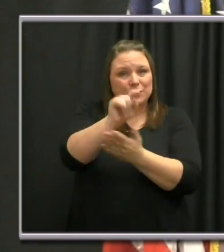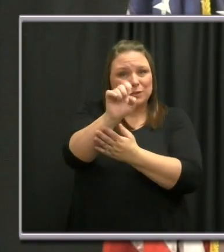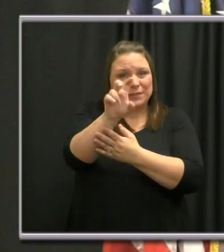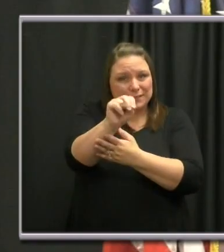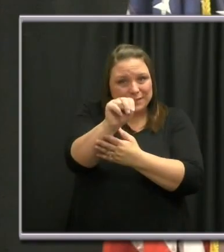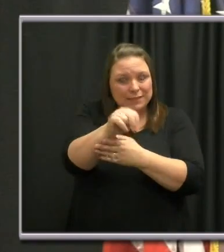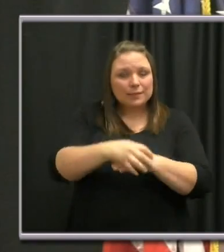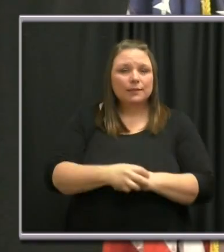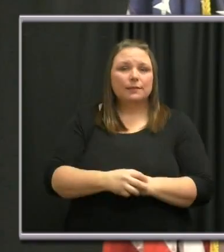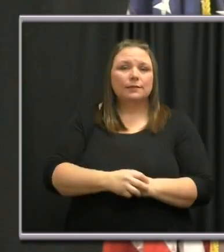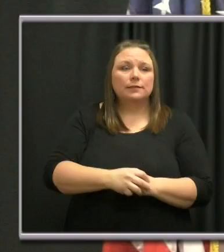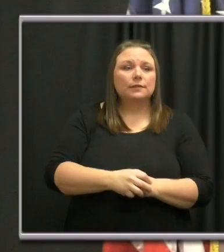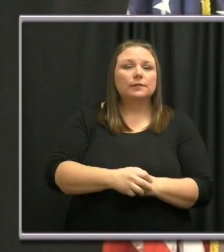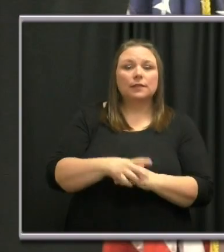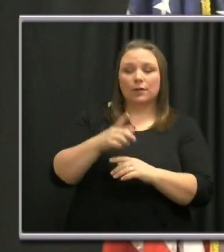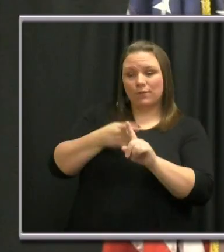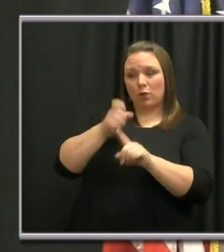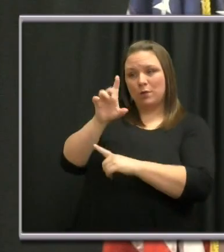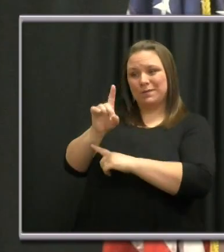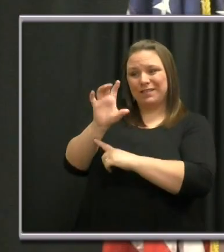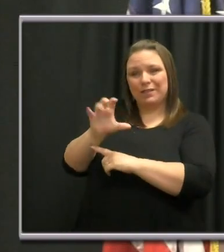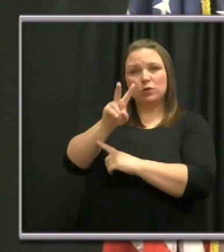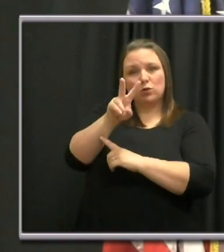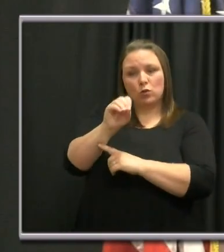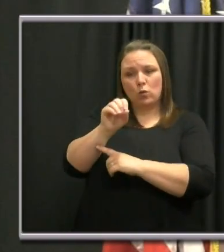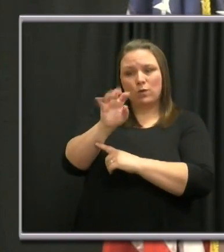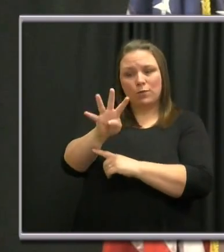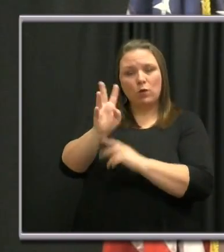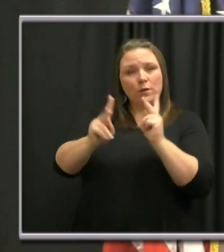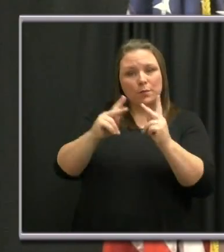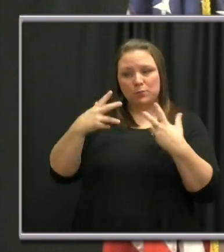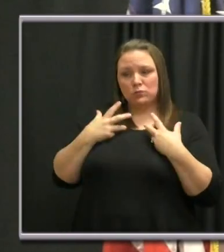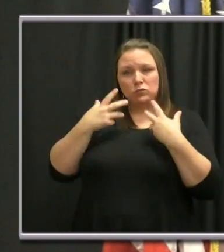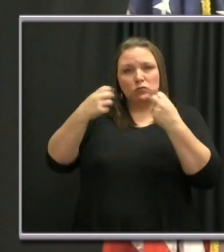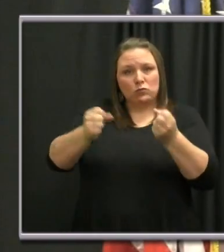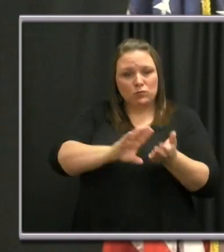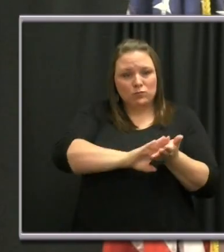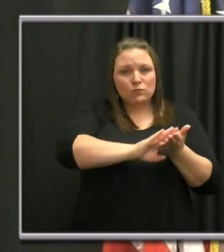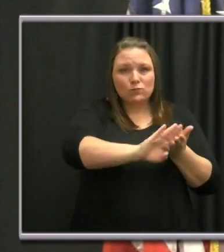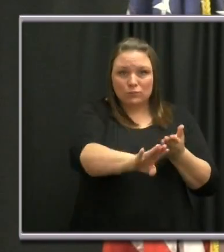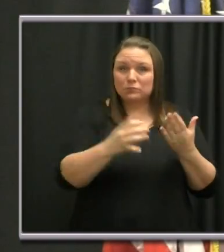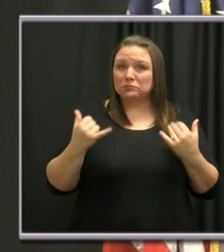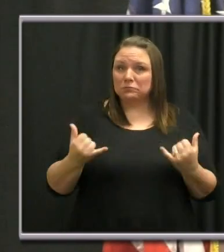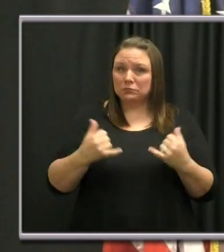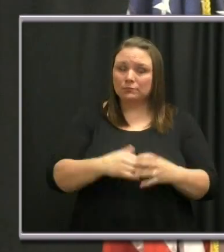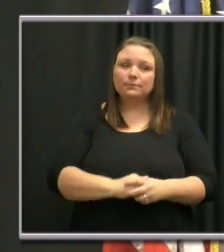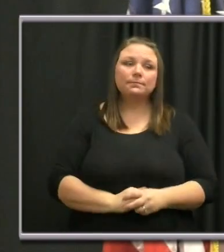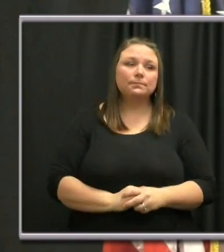THOUSAND FIVE HUNDRED CASES RIGHT HERE IN MIDDLE TENNESSEE. OF THE MATT DAVISON COUNTY CASES TWO HUNDRED FOUR PEOPLE